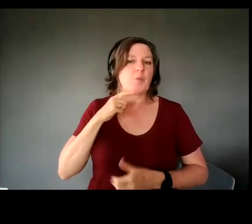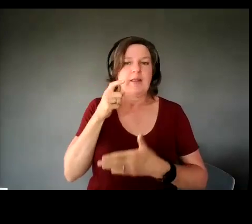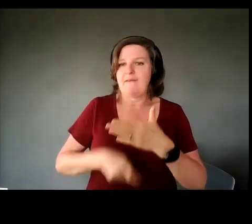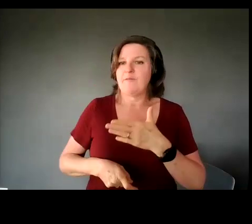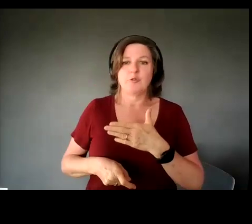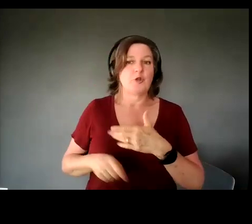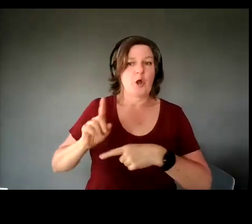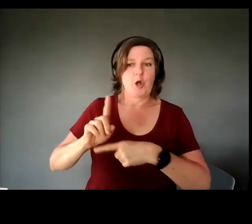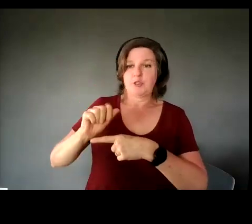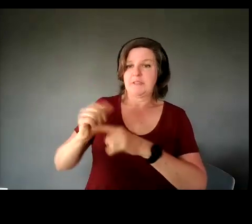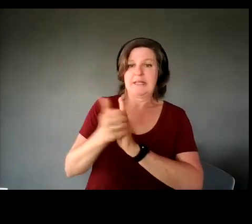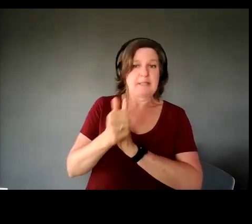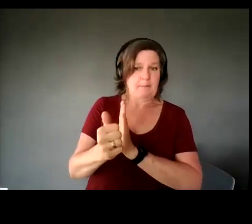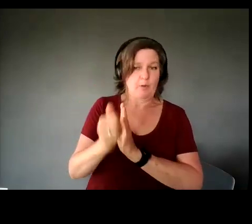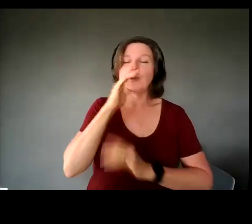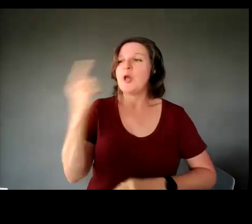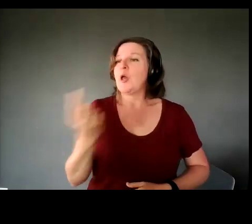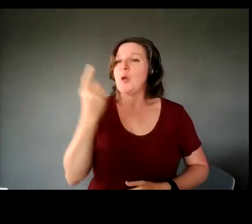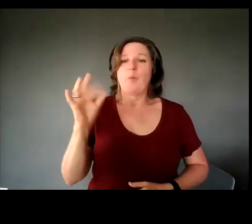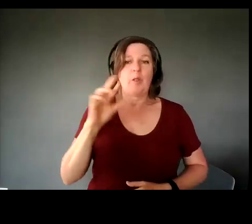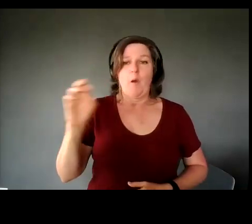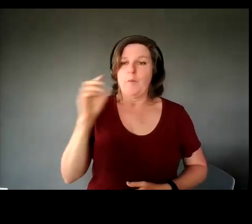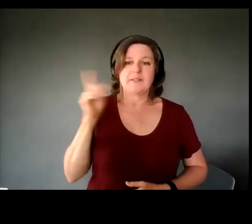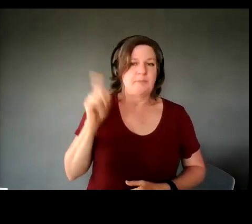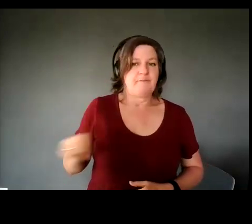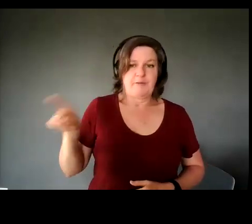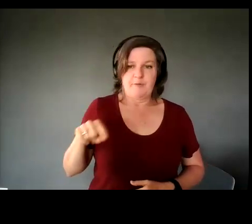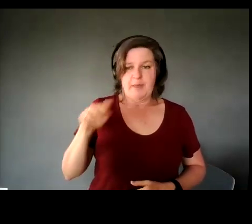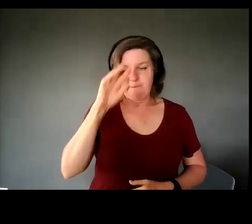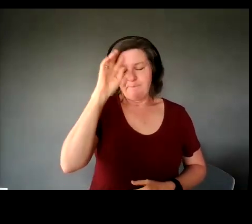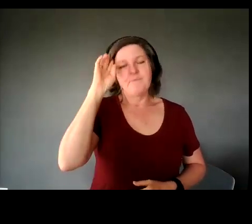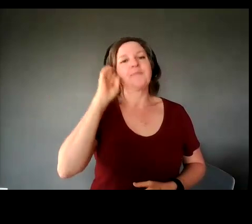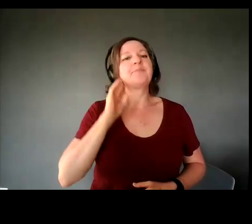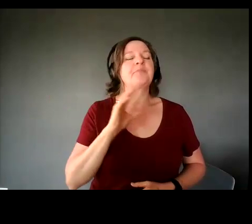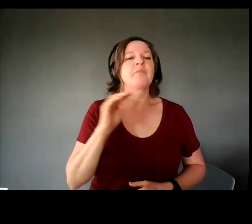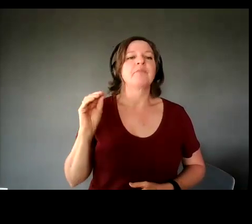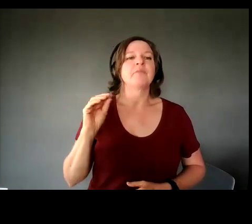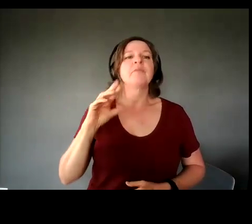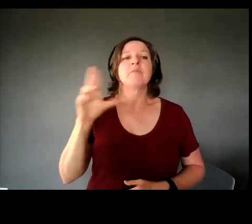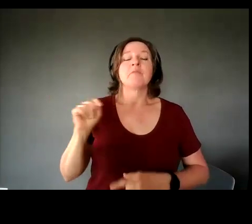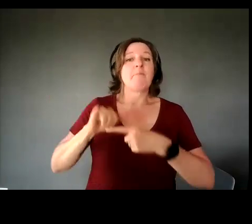It will always be free to them. And the Disabled talent, as well, they were able